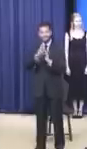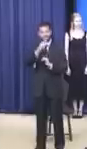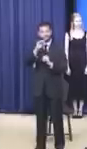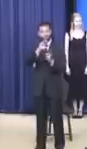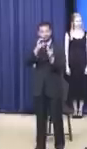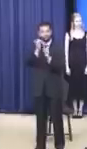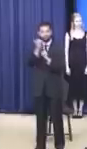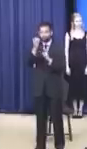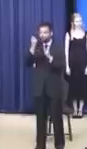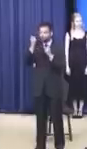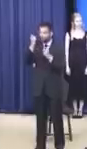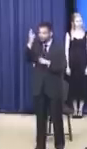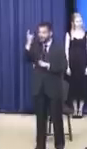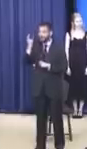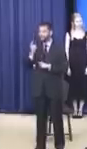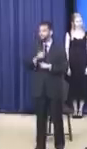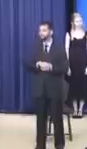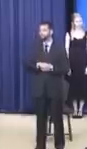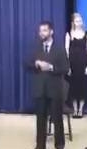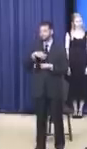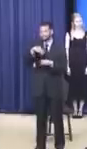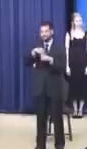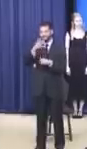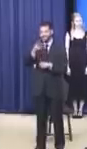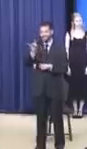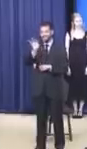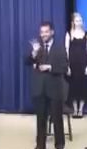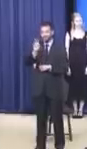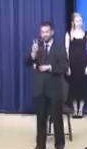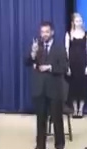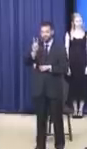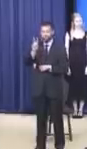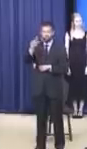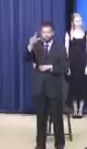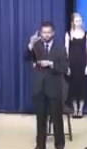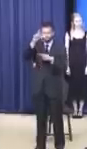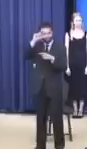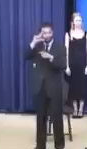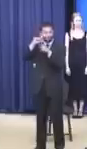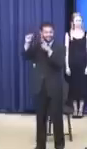In 1892, a brilliant, angry, young man, named Frank Wedekind.